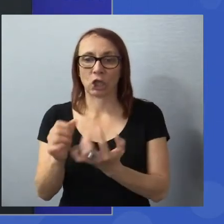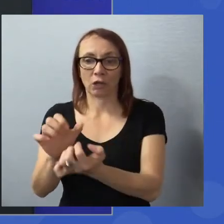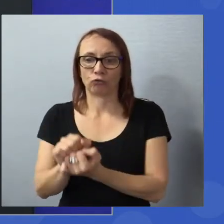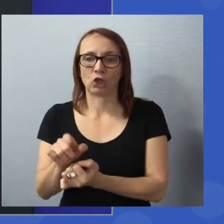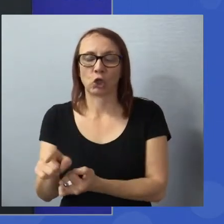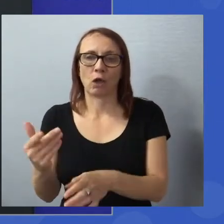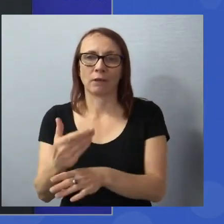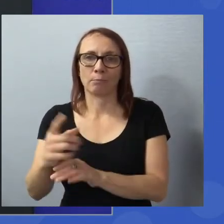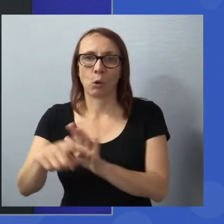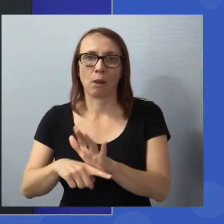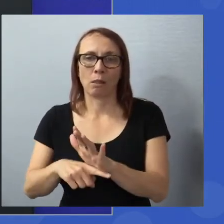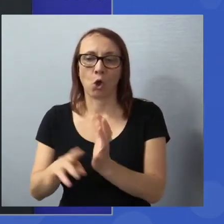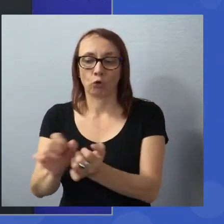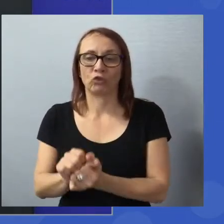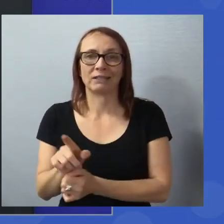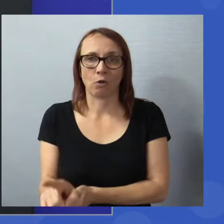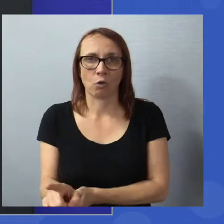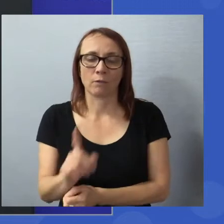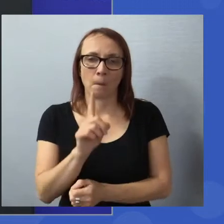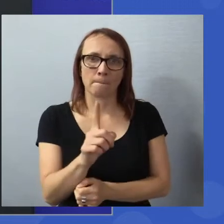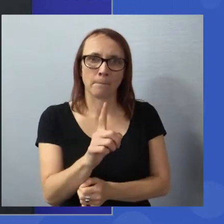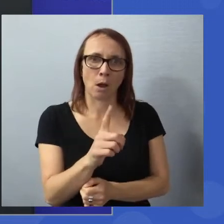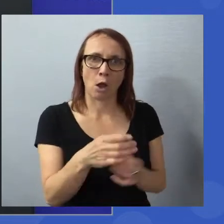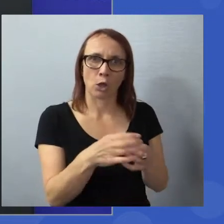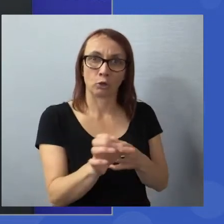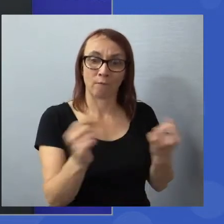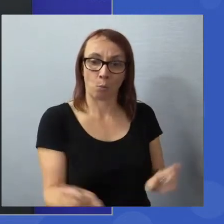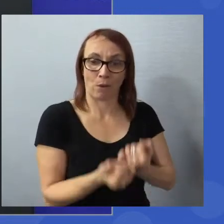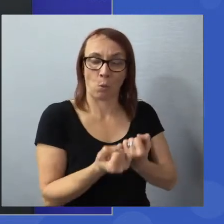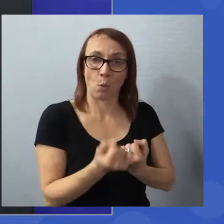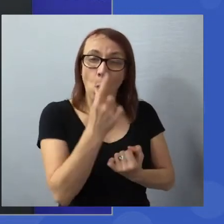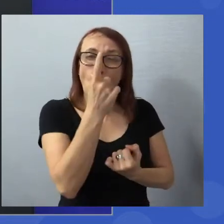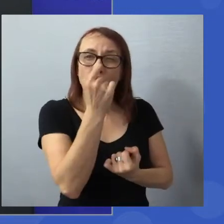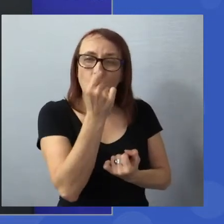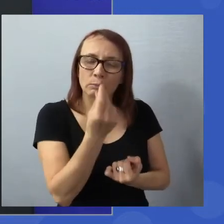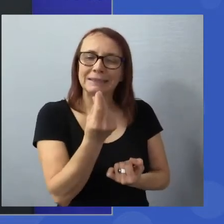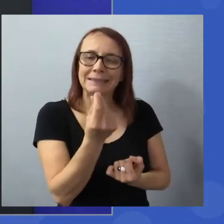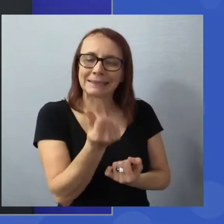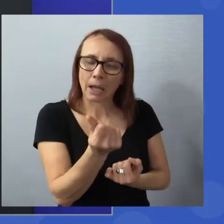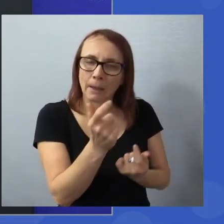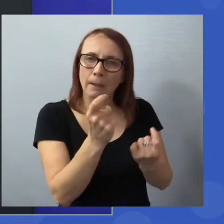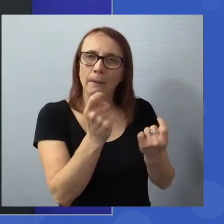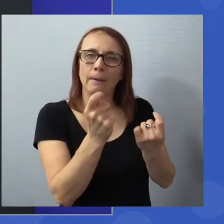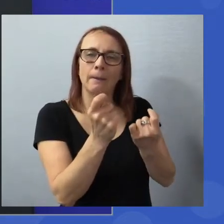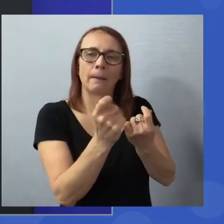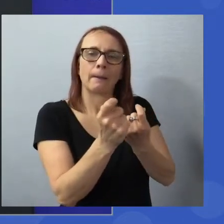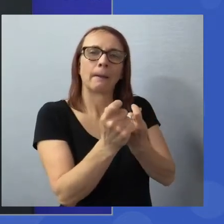there are ways in which within the powers we have we can softly begin to make the steps in the right direction before asking the beg constitutional